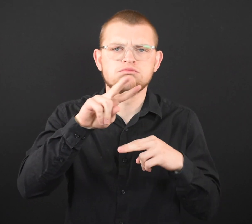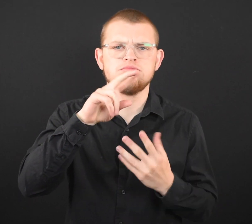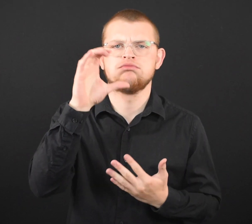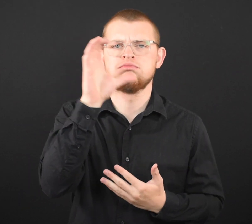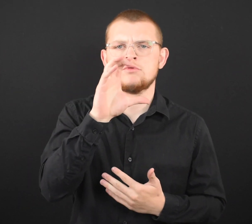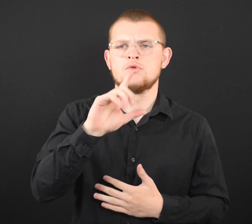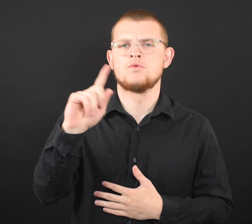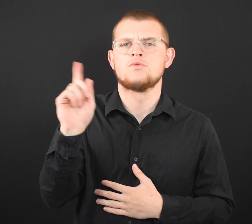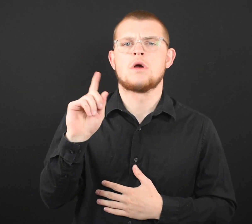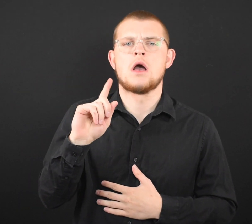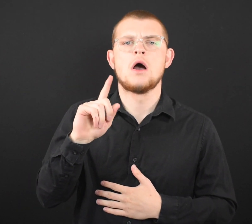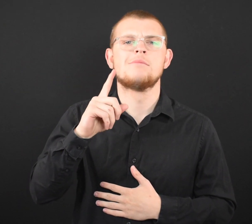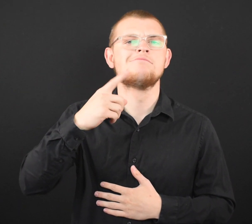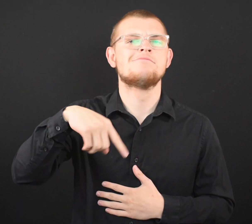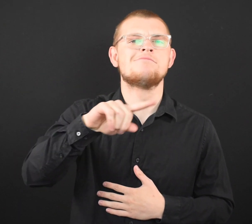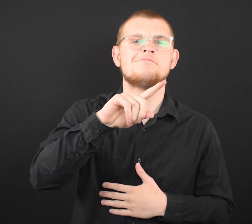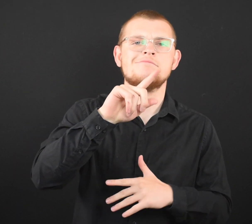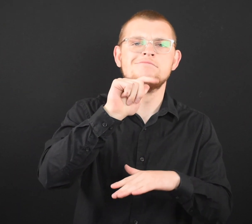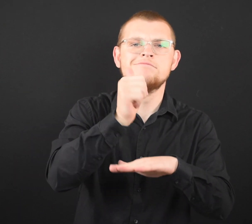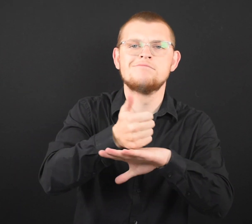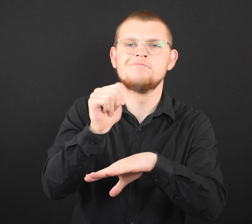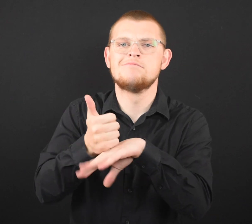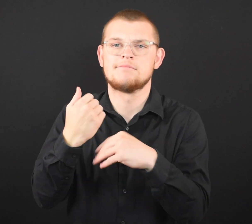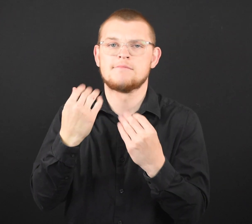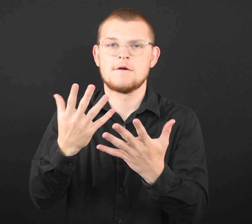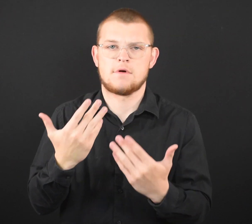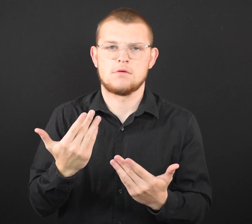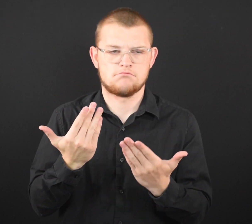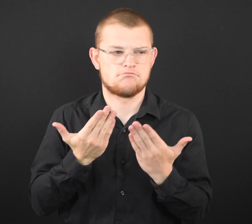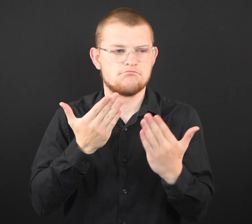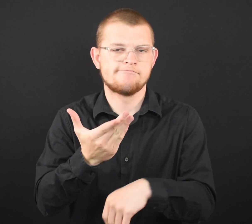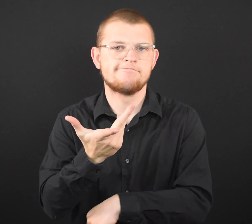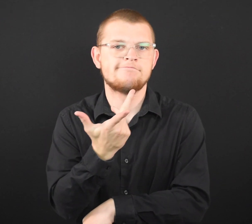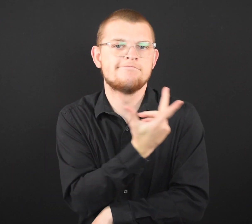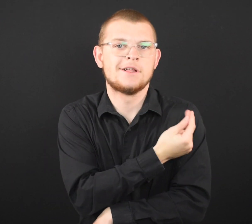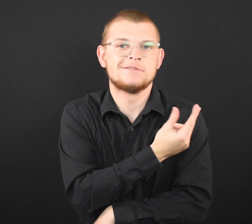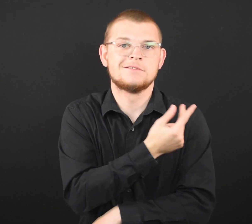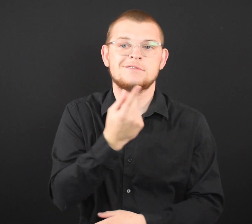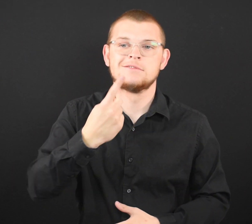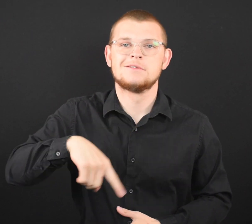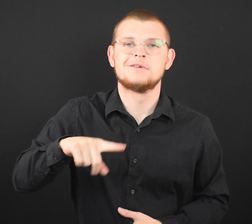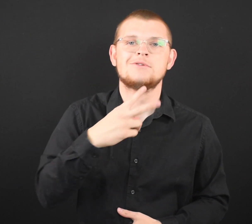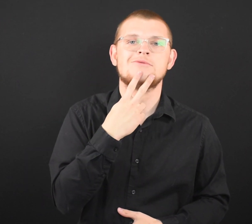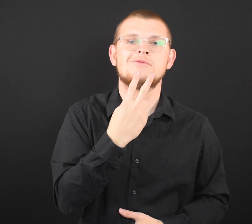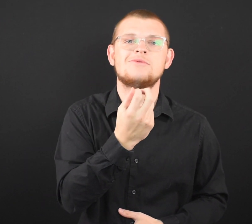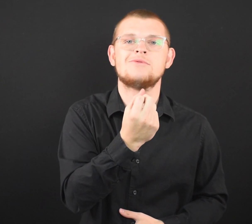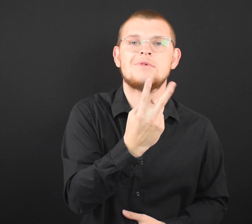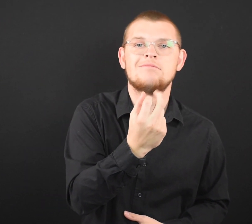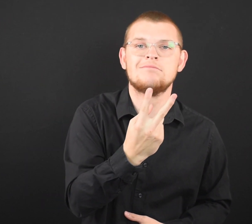who are offering COVID-19 vaccine to Minnesotans ages 12 and older at